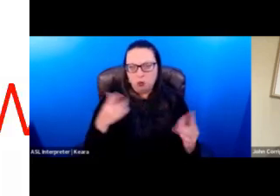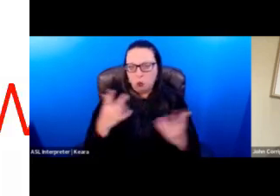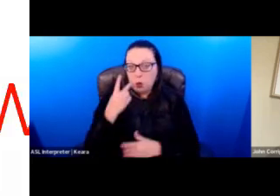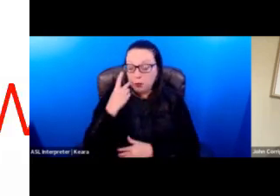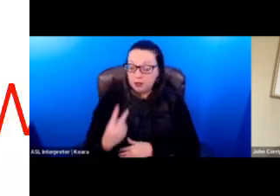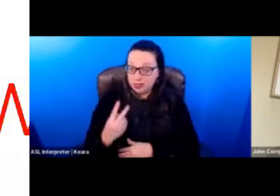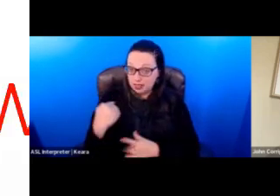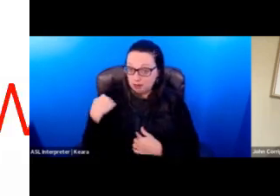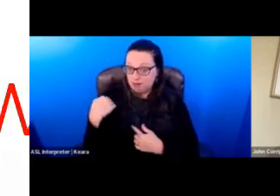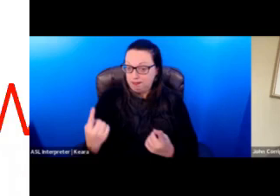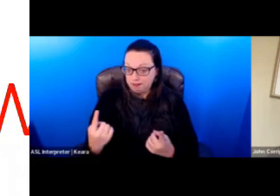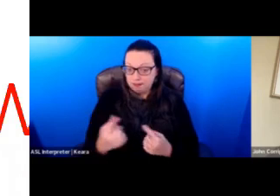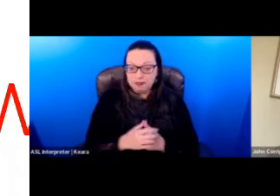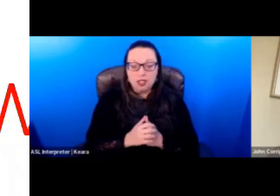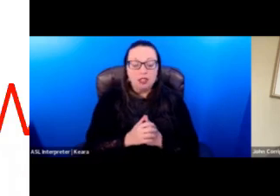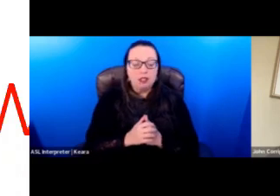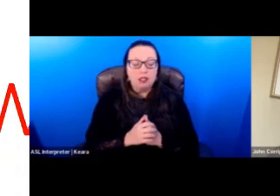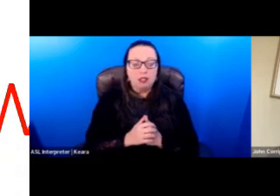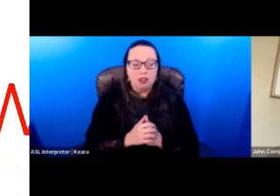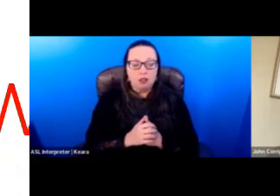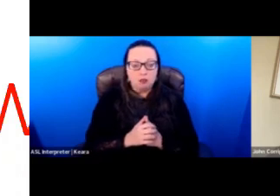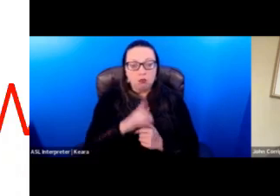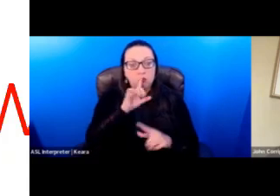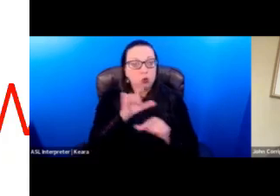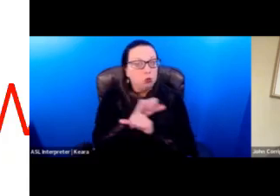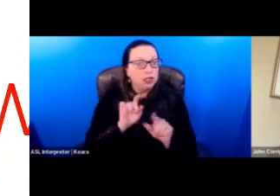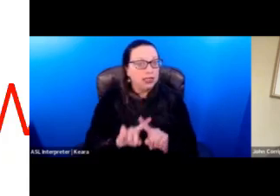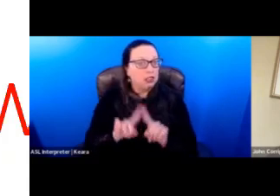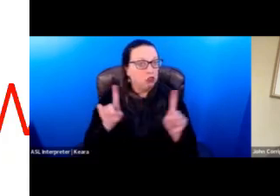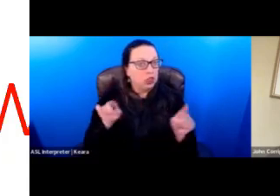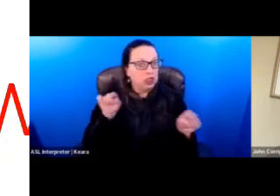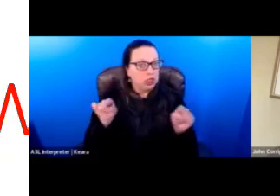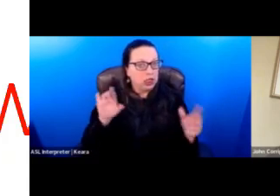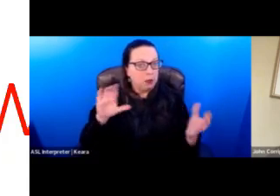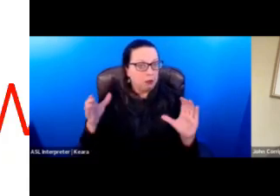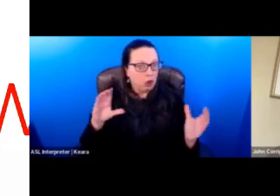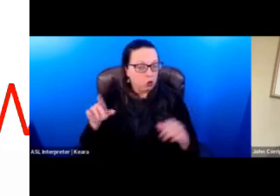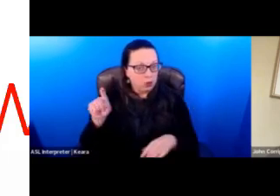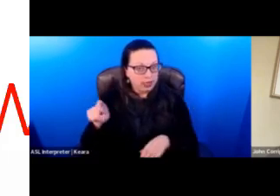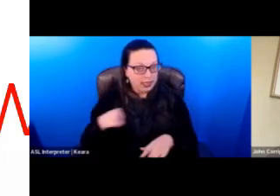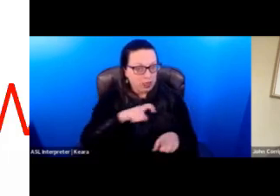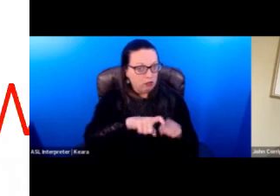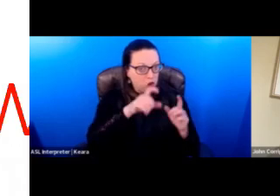here is that there are differences in terms of the needs of callers who do or do